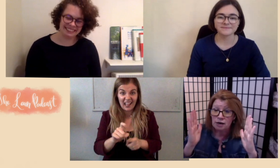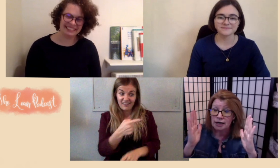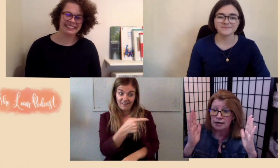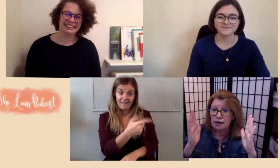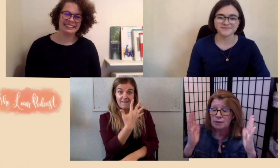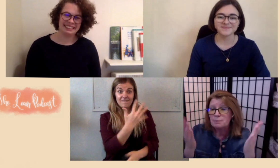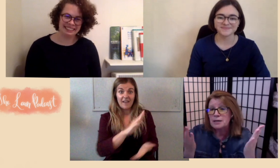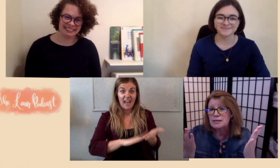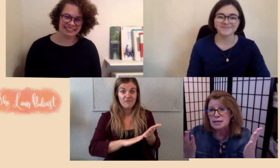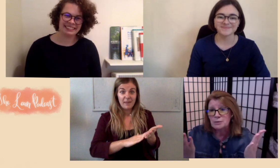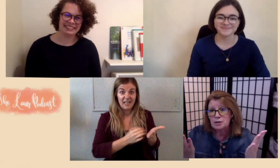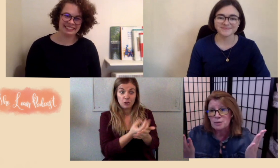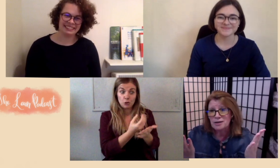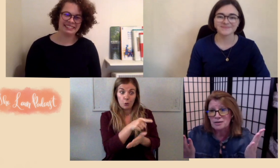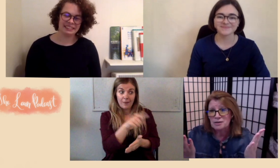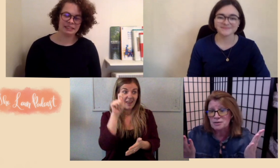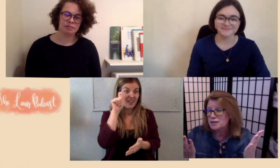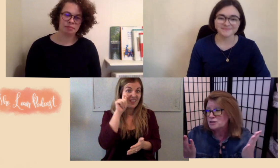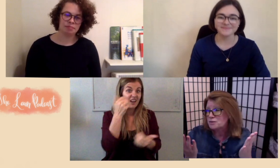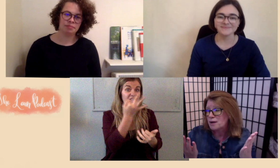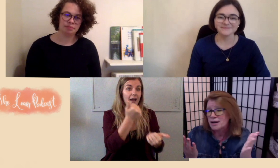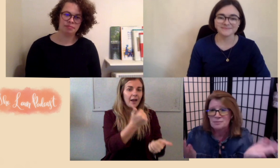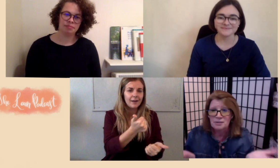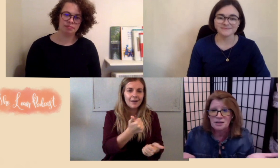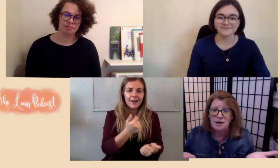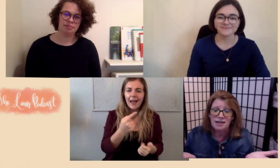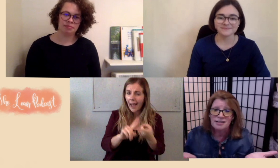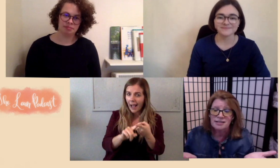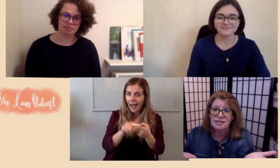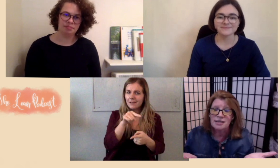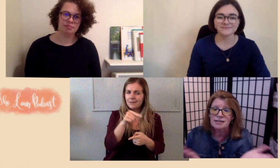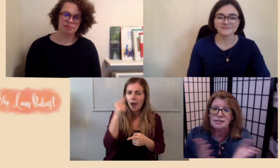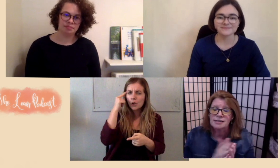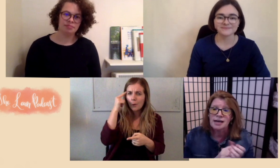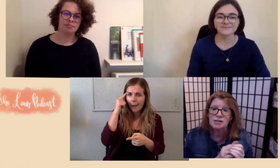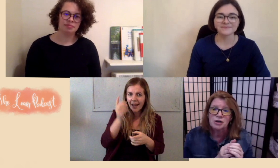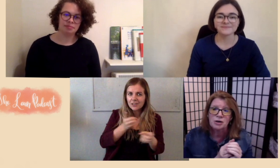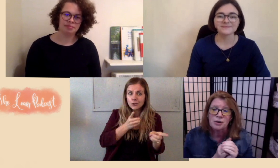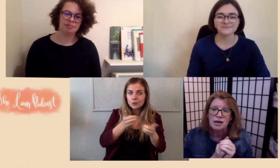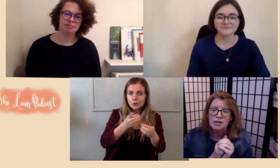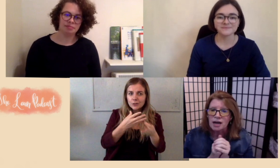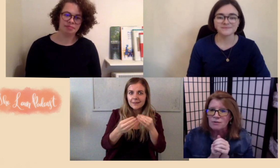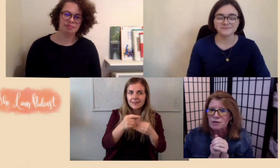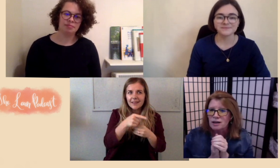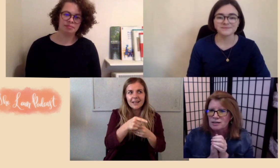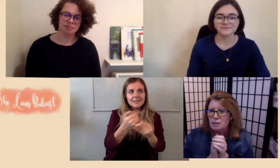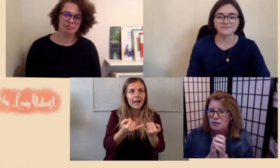Because that's what your mind also does. Your mind minimizes things. And so you can't really, on some level,